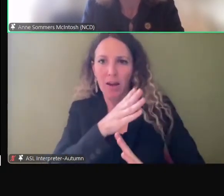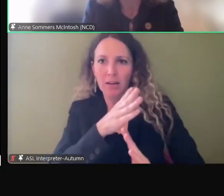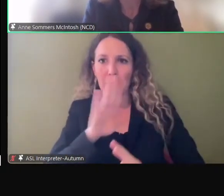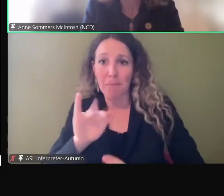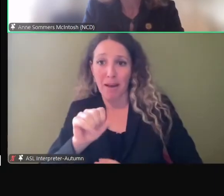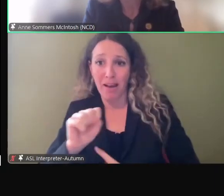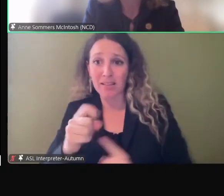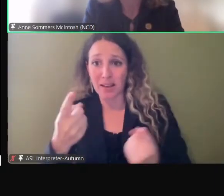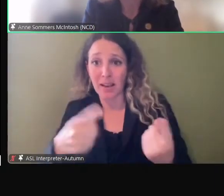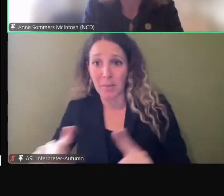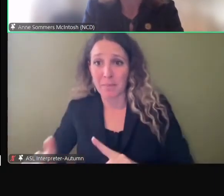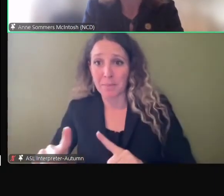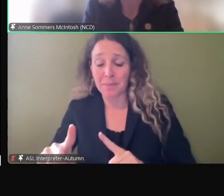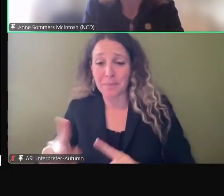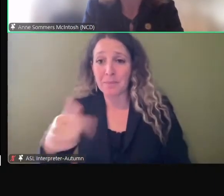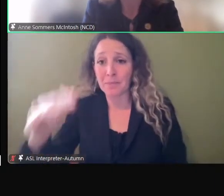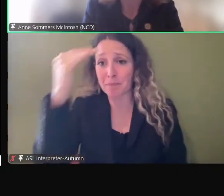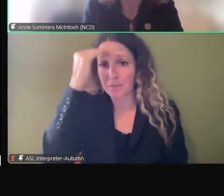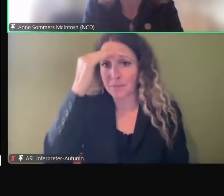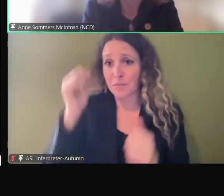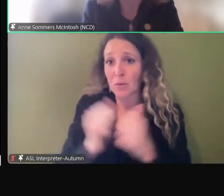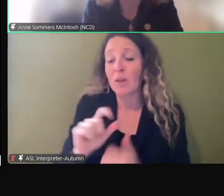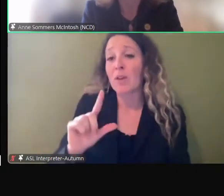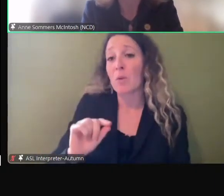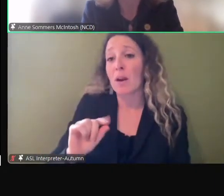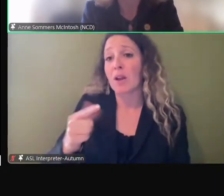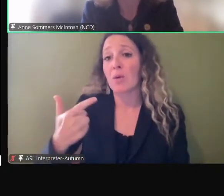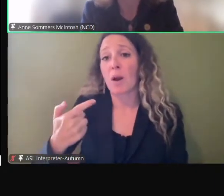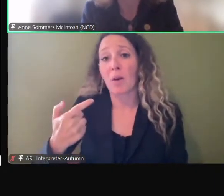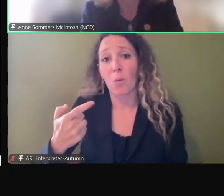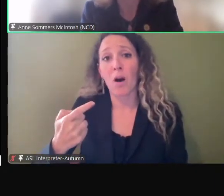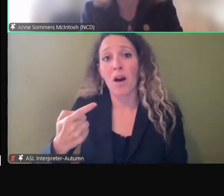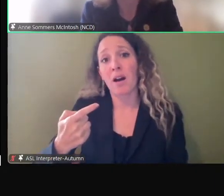familiar with the 2021 health affairs piece by Dr. Lisa Iezzoni and her peers